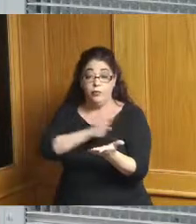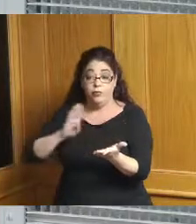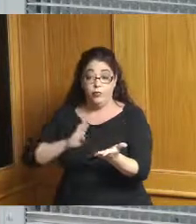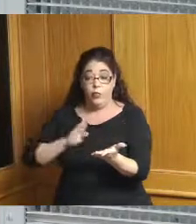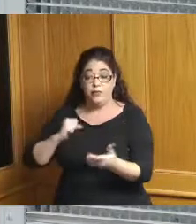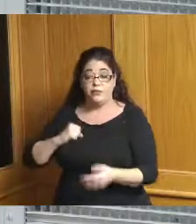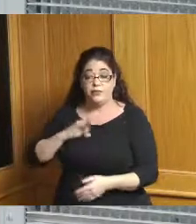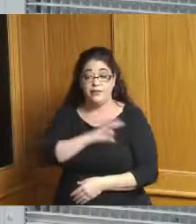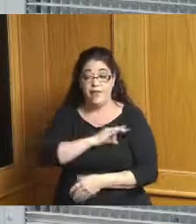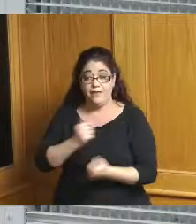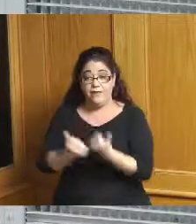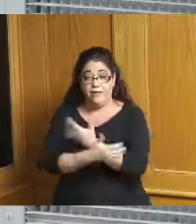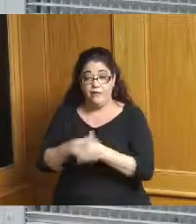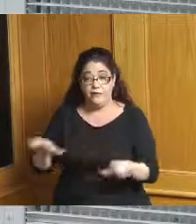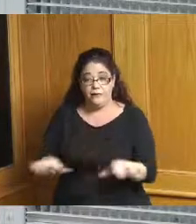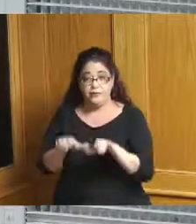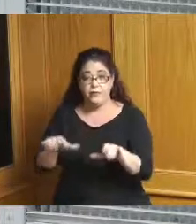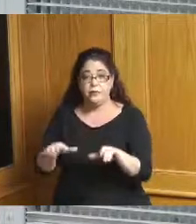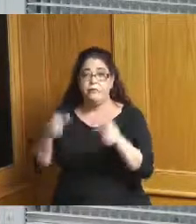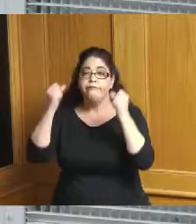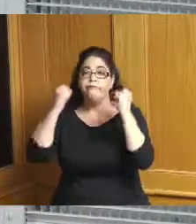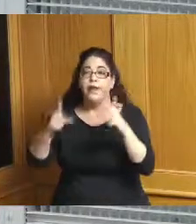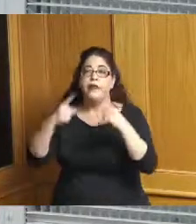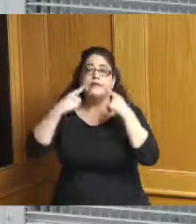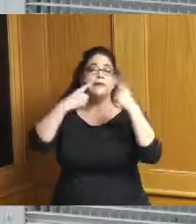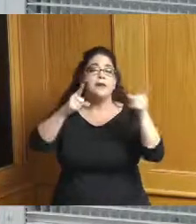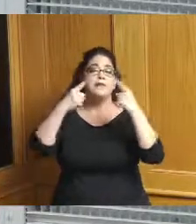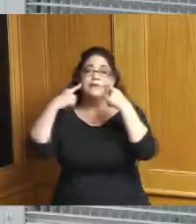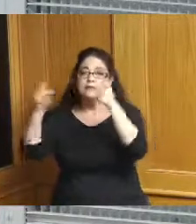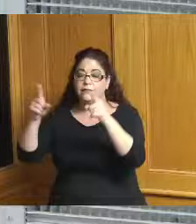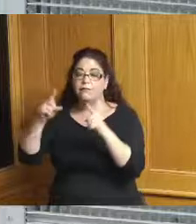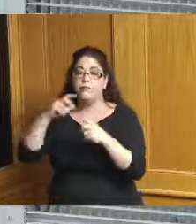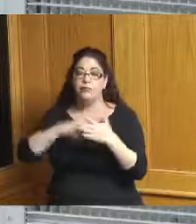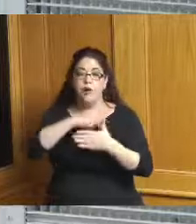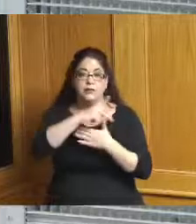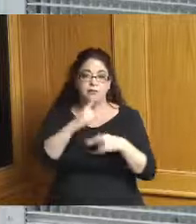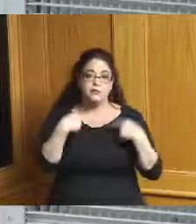there are many many successful development projects as you know in Hamilton County a lot